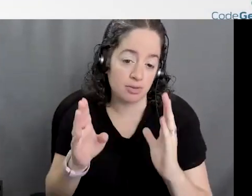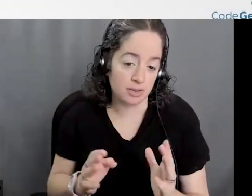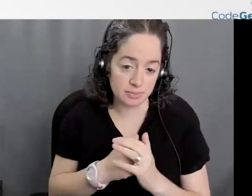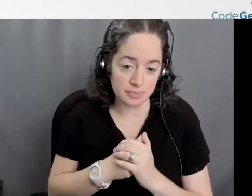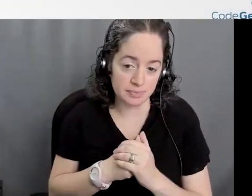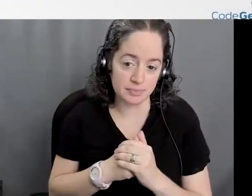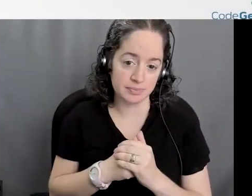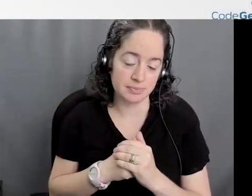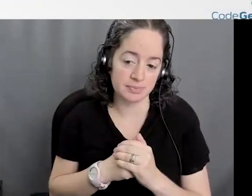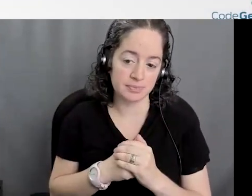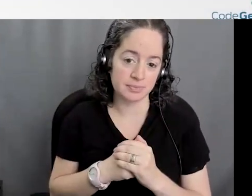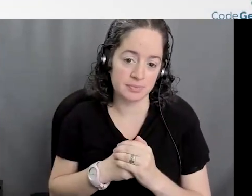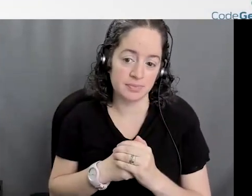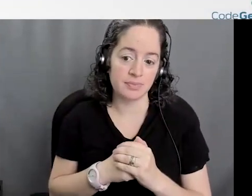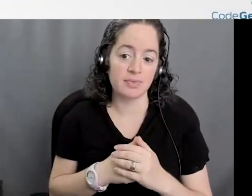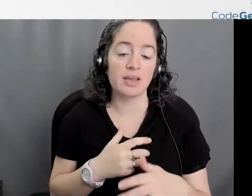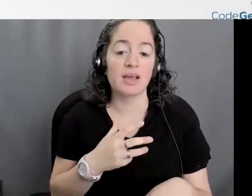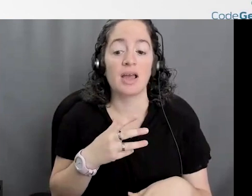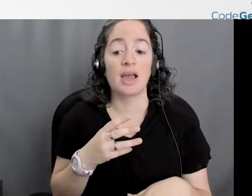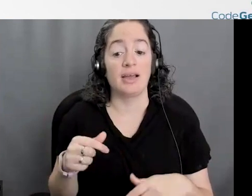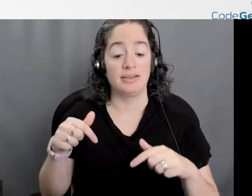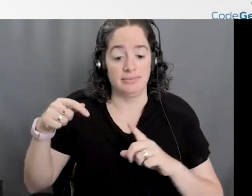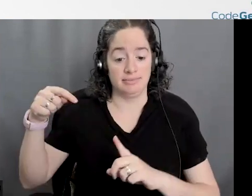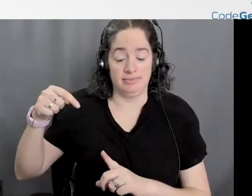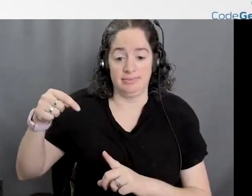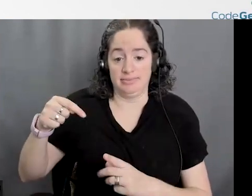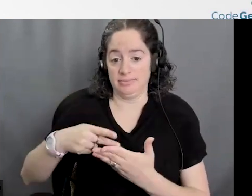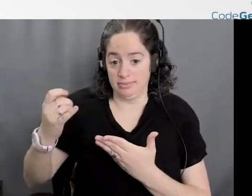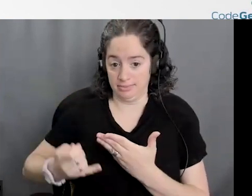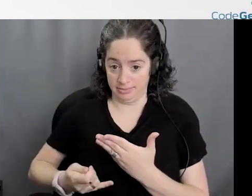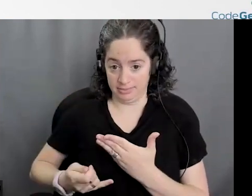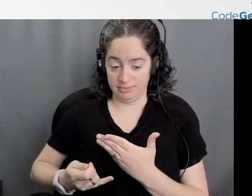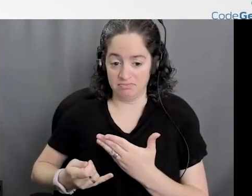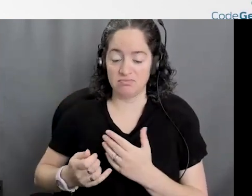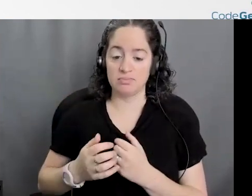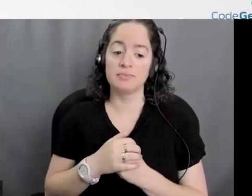The mission of this particular project is we were tasked with redesigning